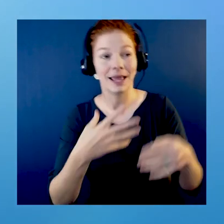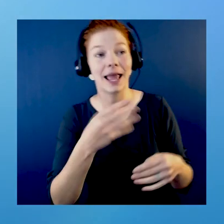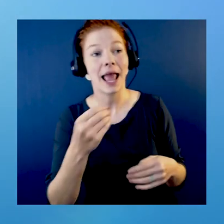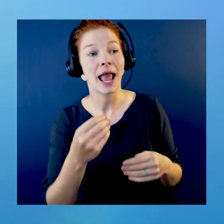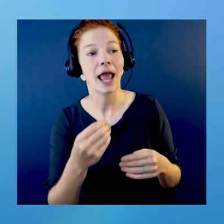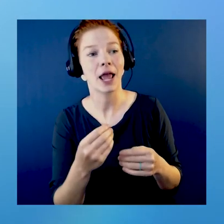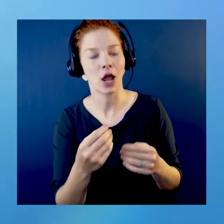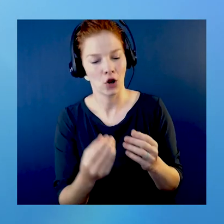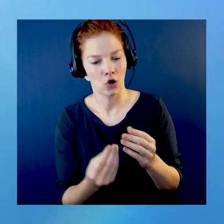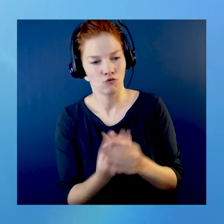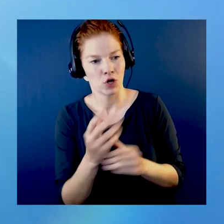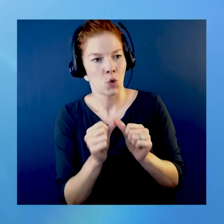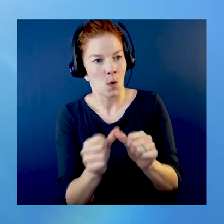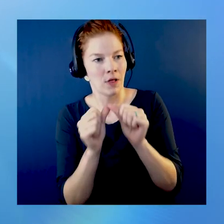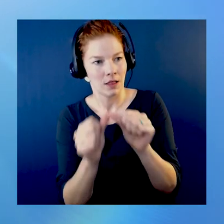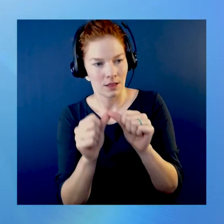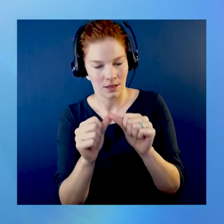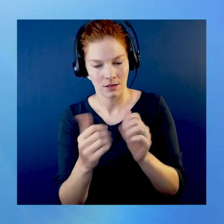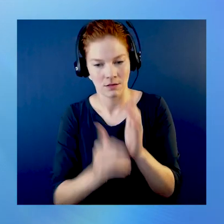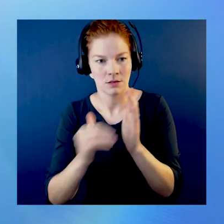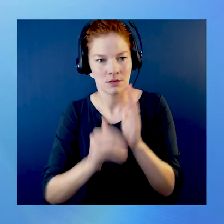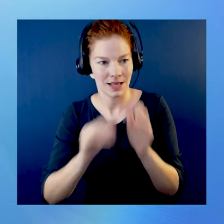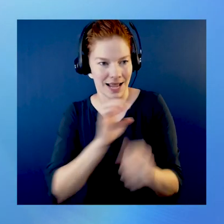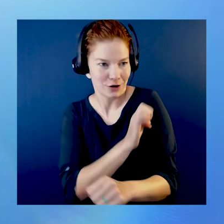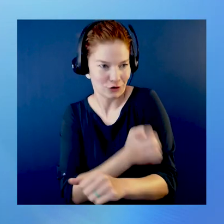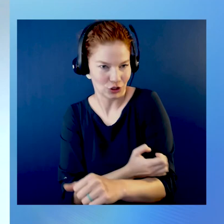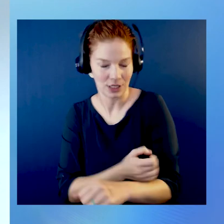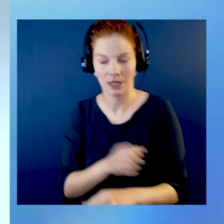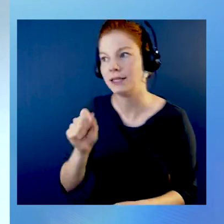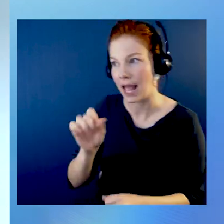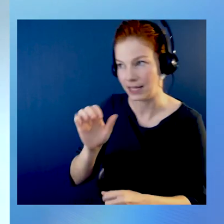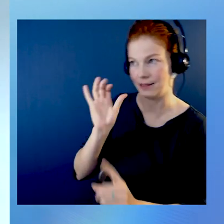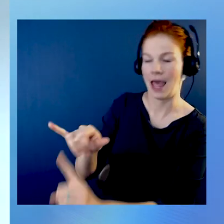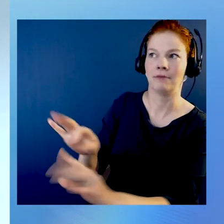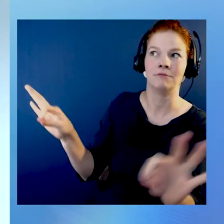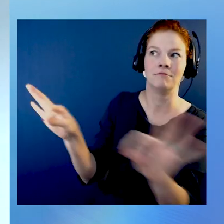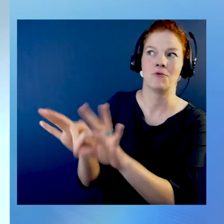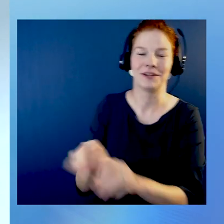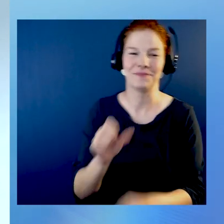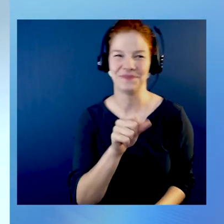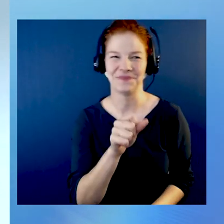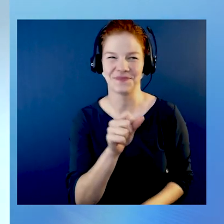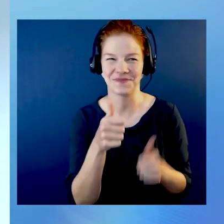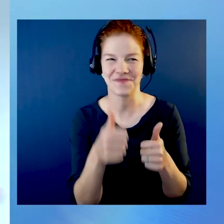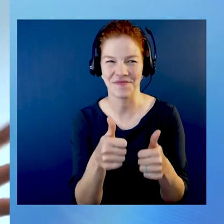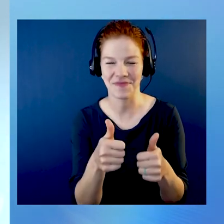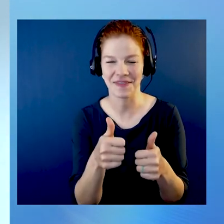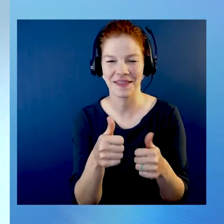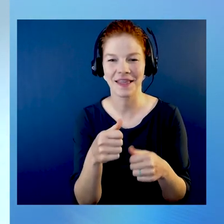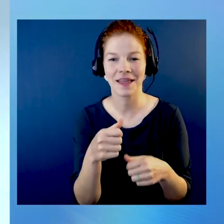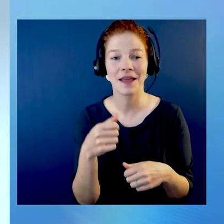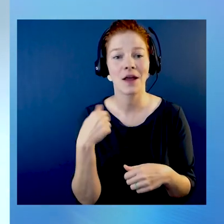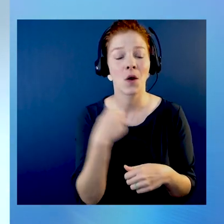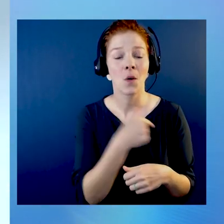Especially your renewable energy projects. I like to hear. That's it, so we can wrap up, before we finish today,